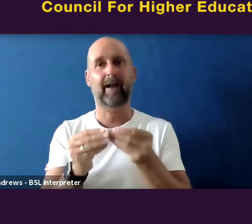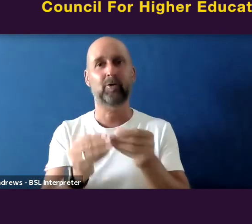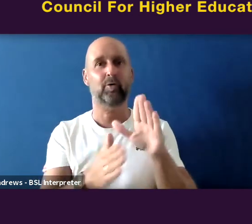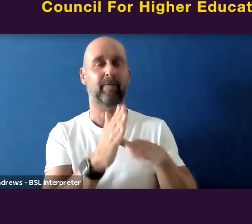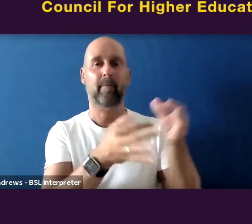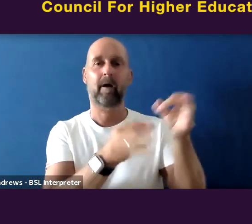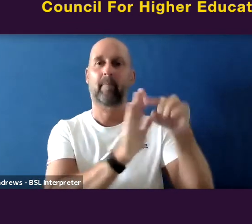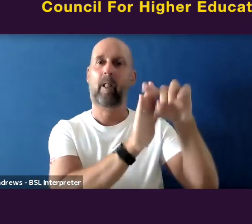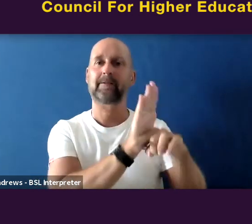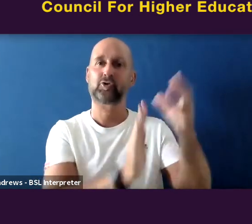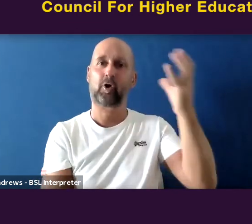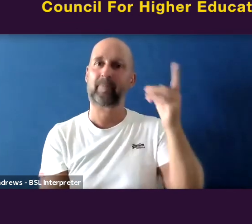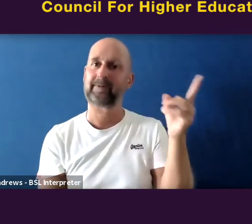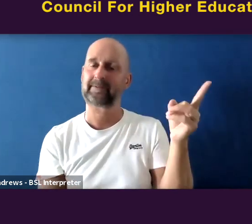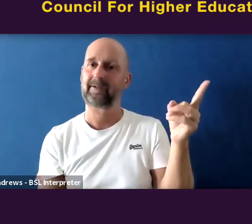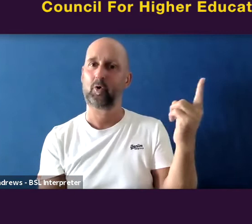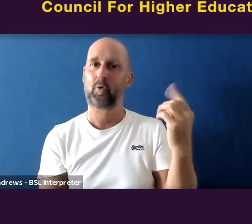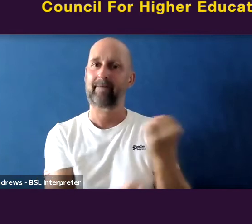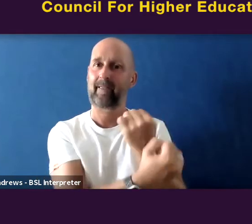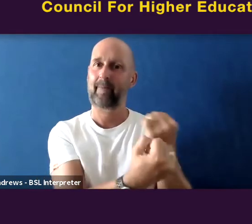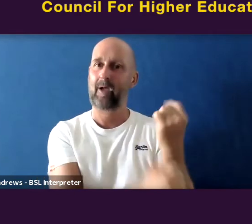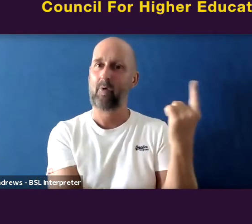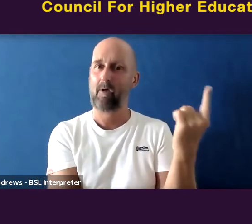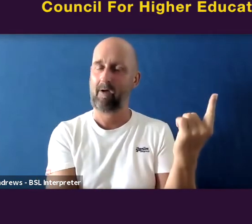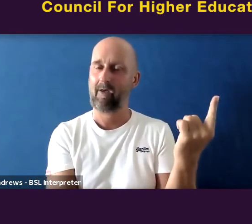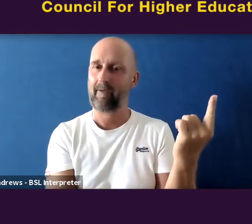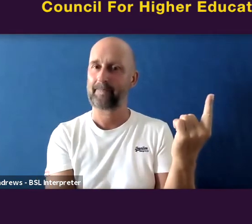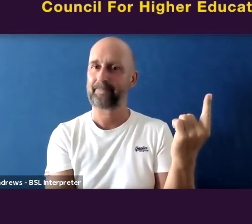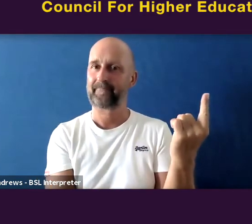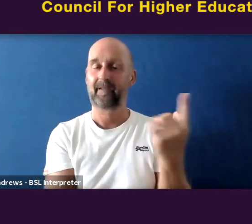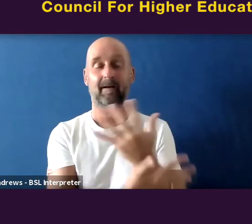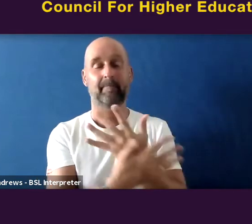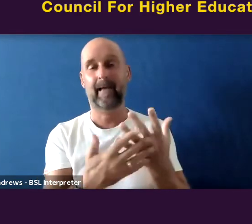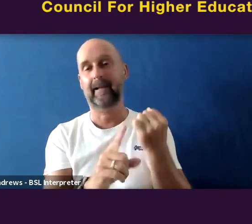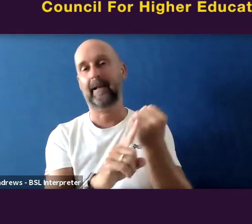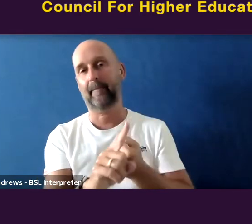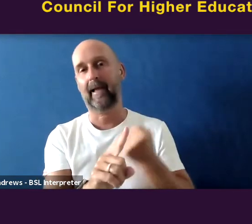government and those in power despite the many campaigns delivered in recent years.